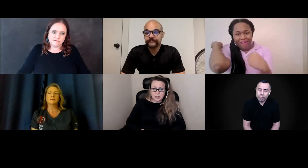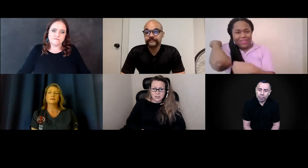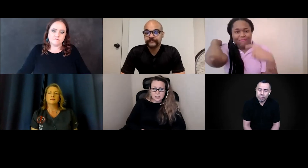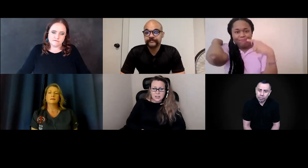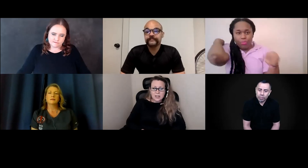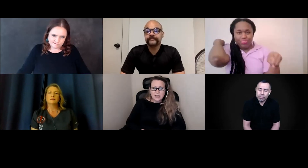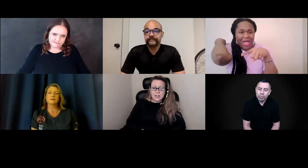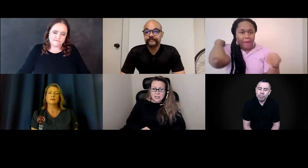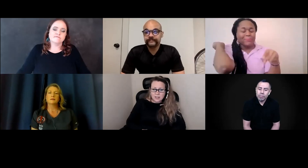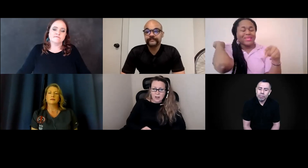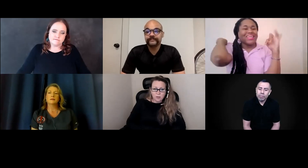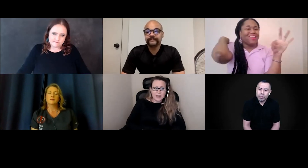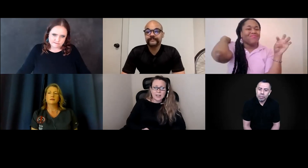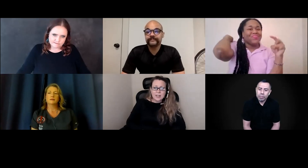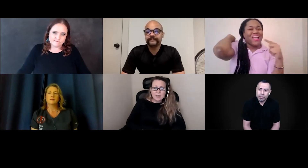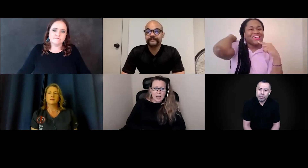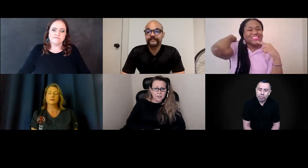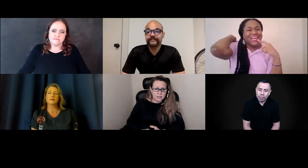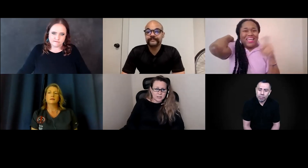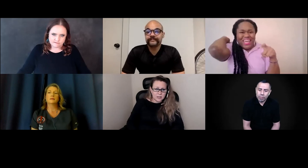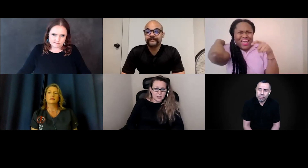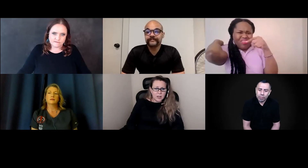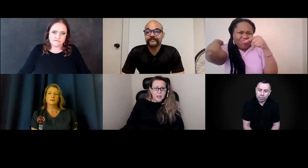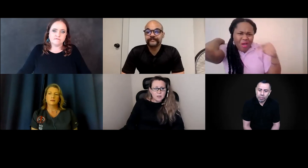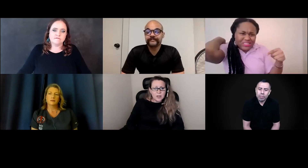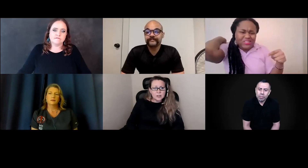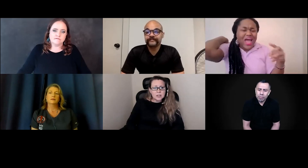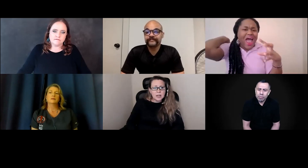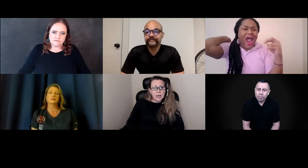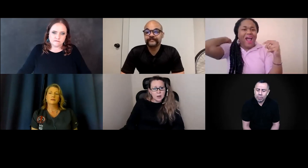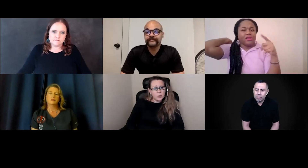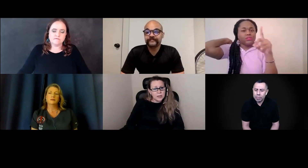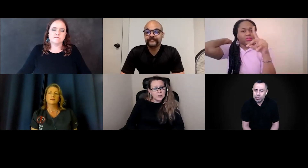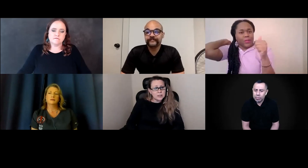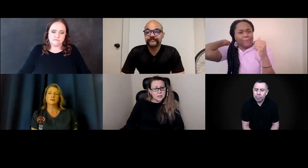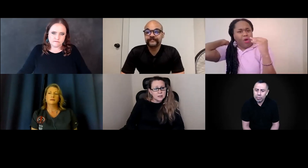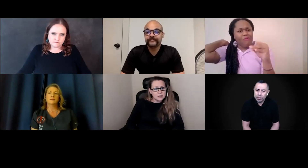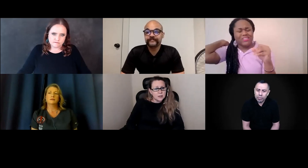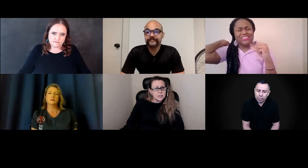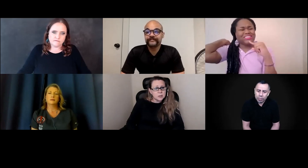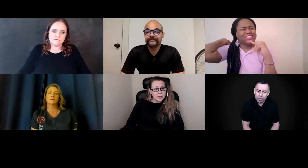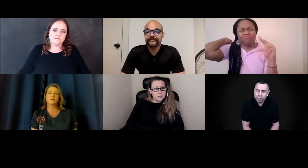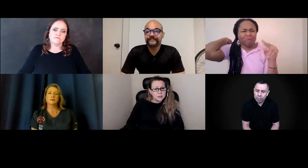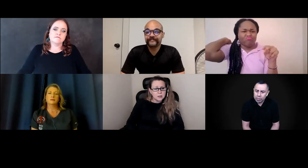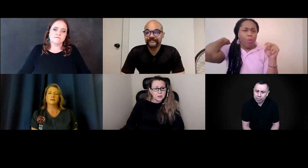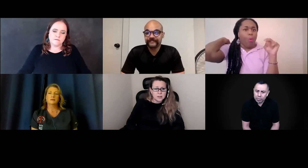students in that fight and in that advocacy. If they could say, hey, we need these things in this space.